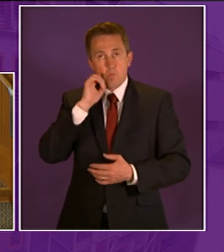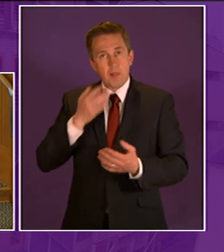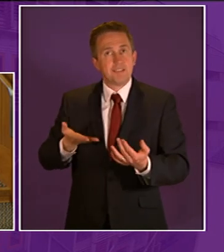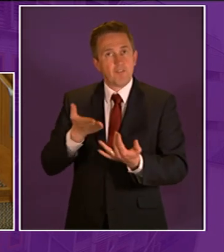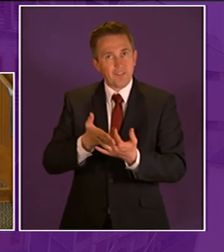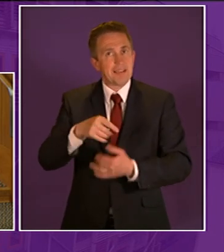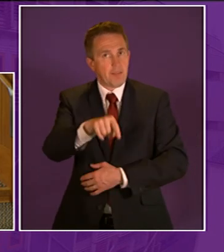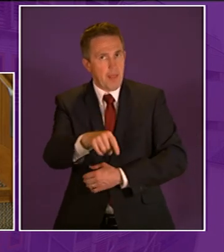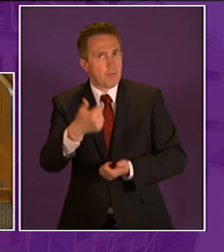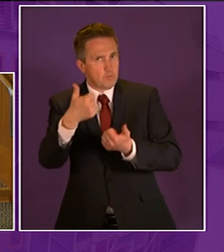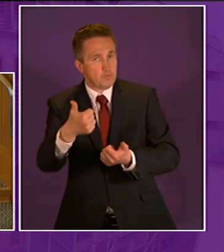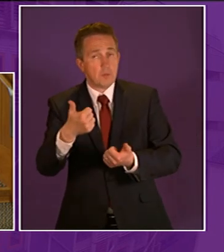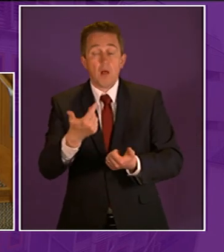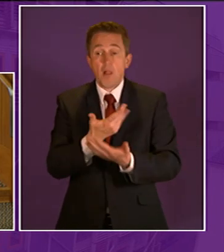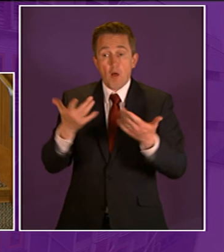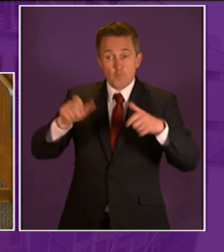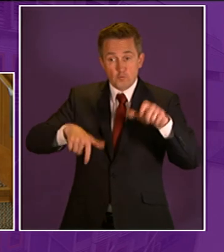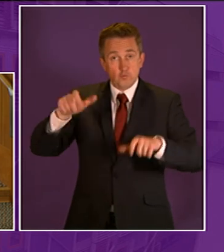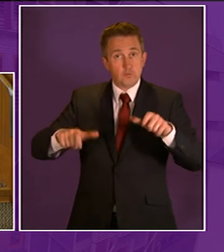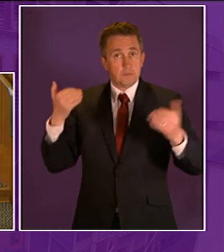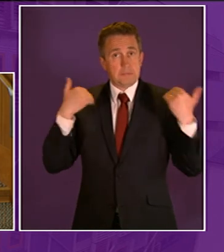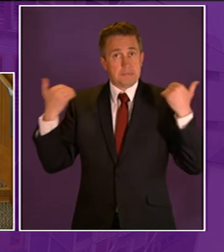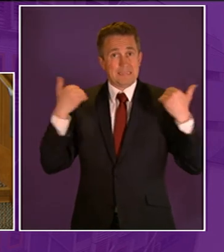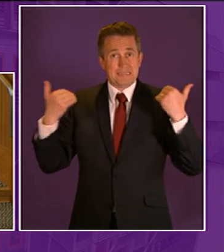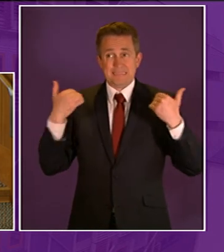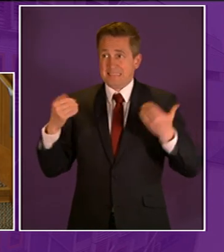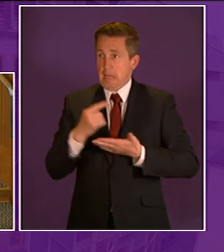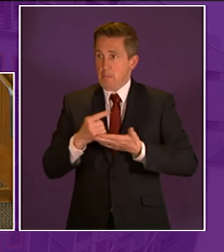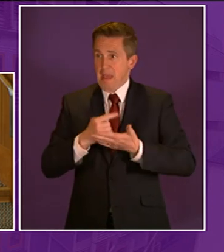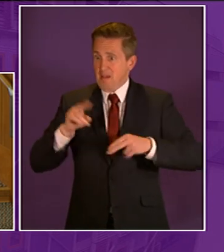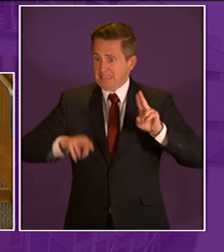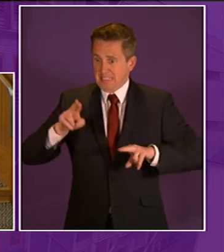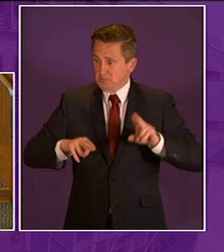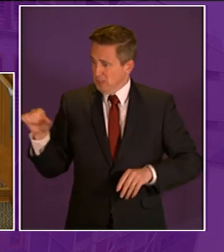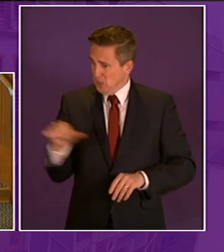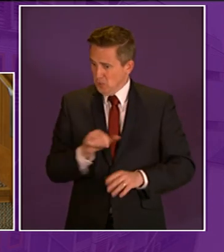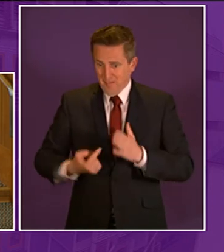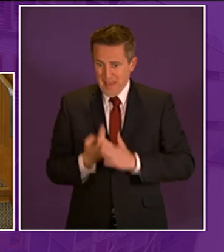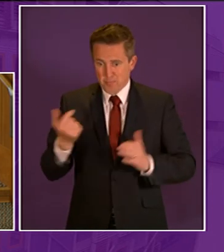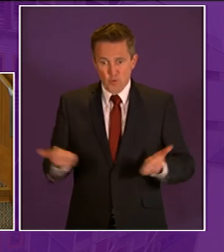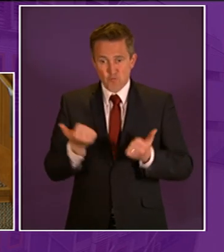The students who have contacted me are particularly concerned about assessments that should have